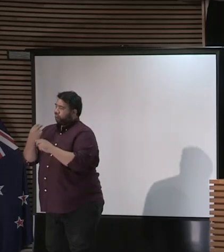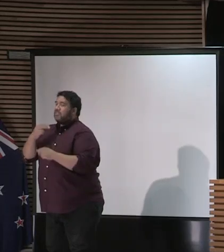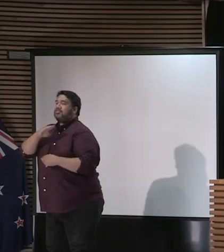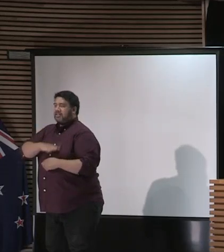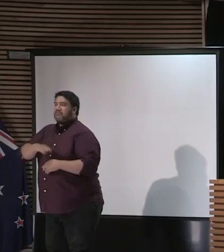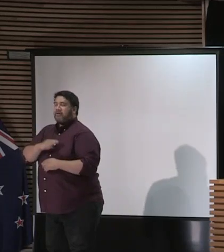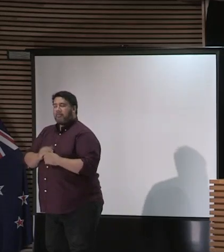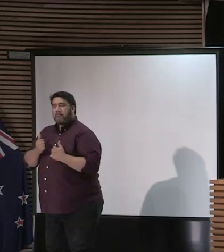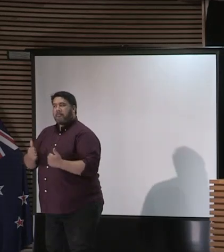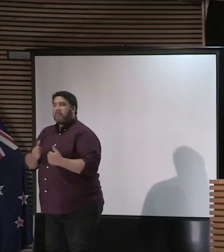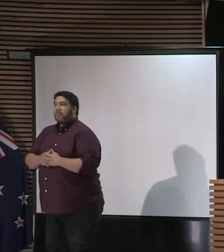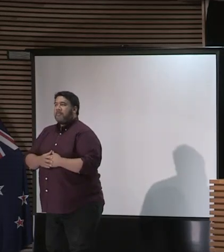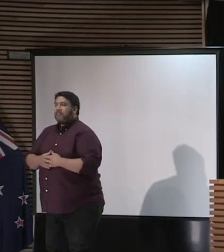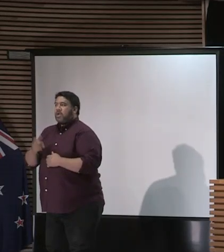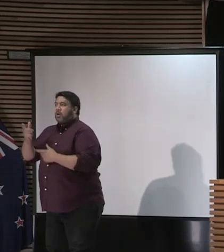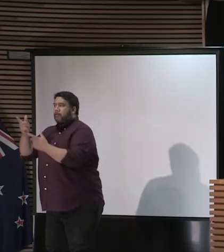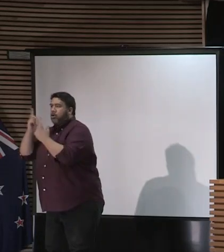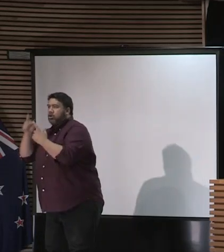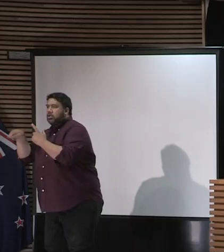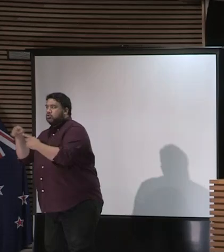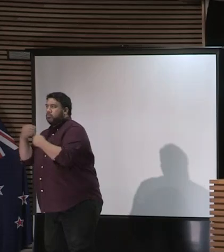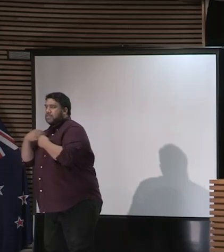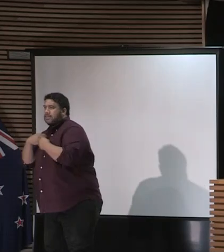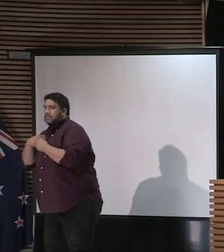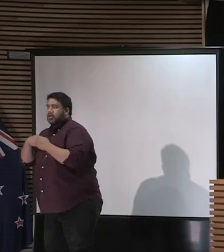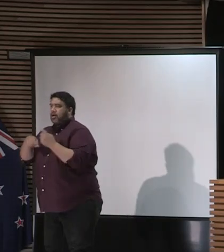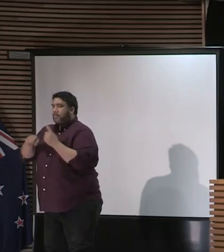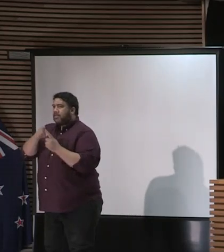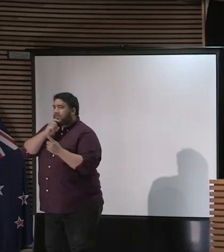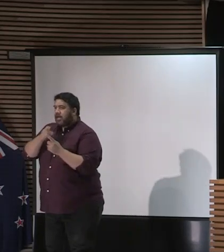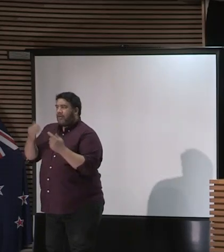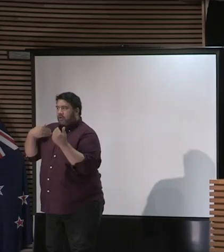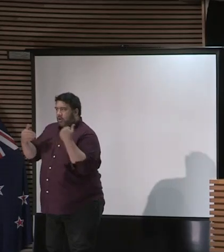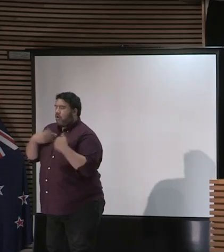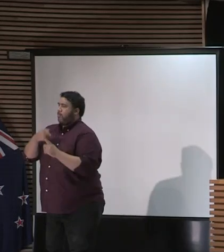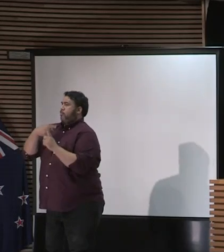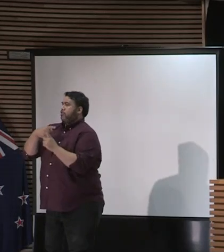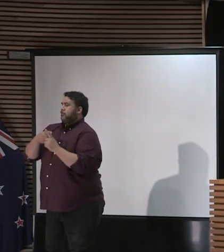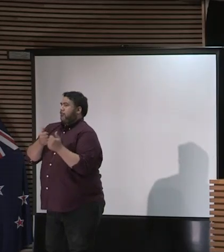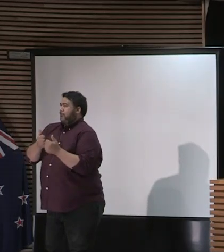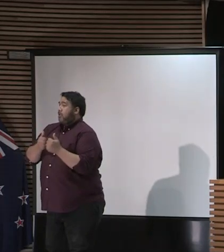implement but also a satisfying one.